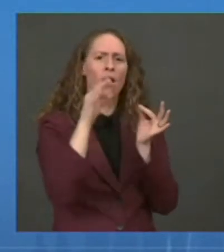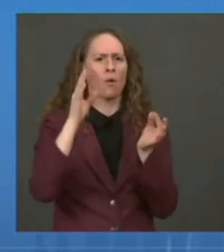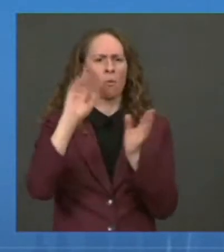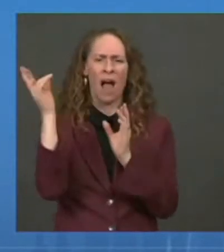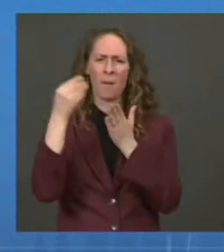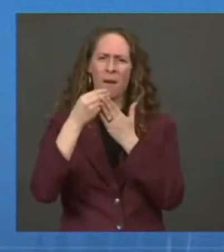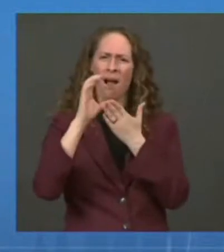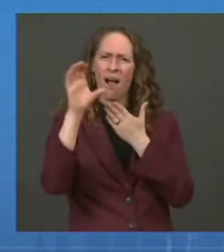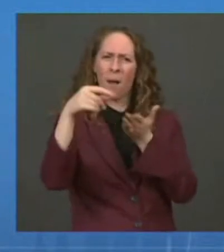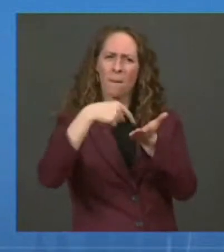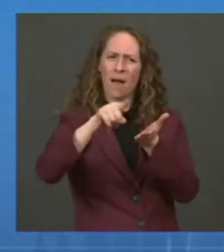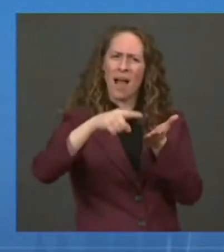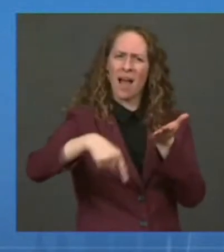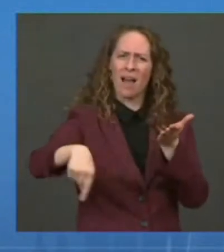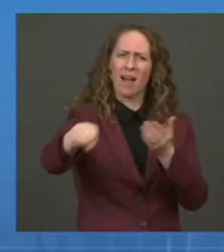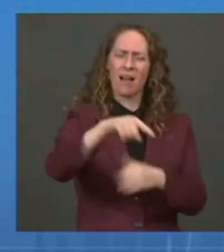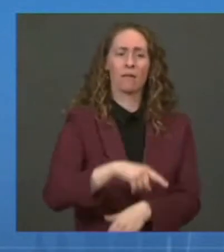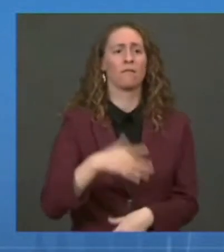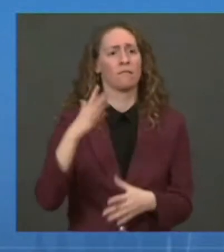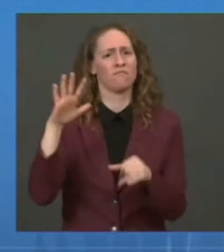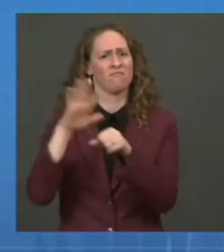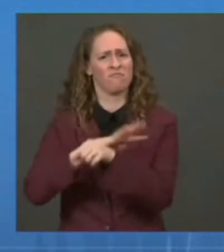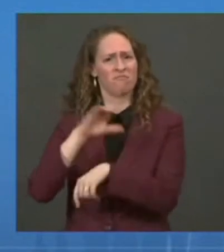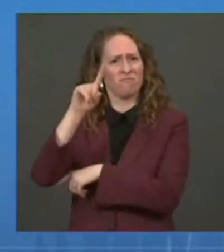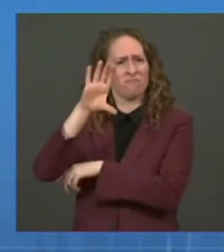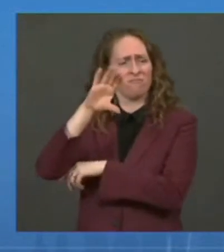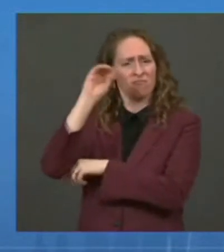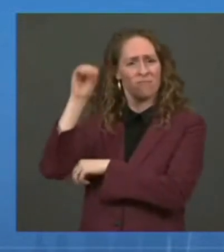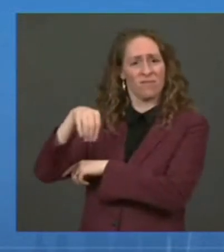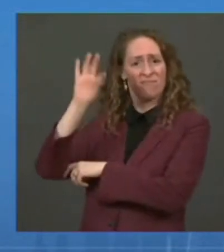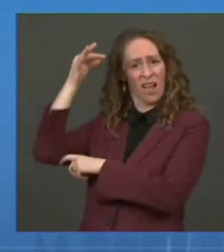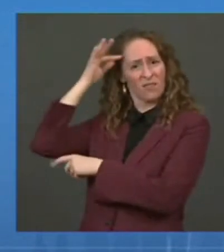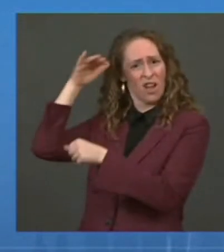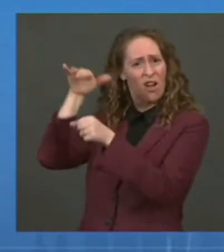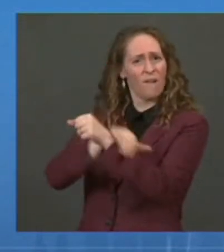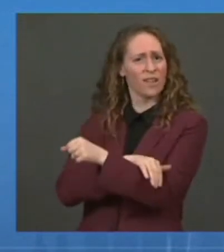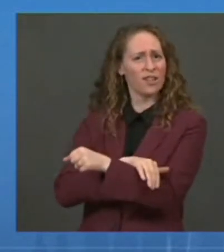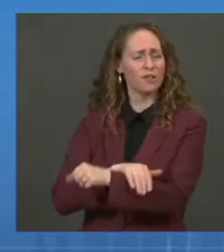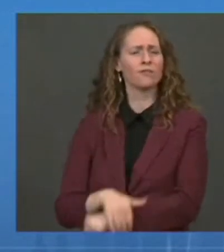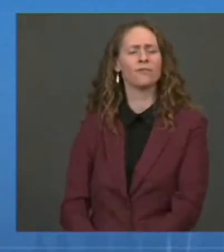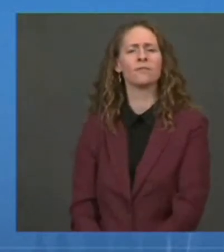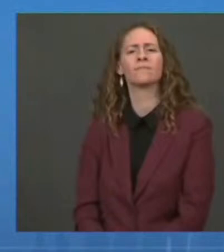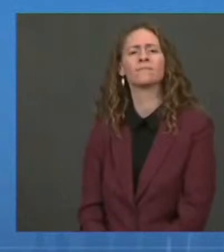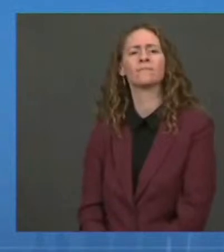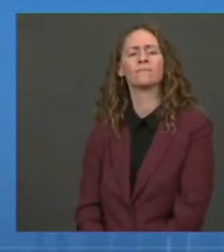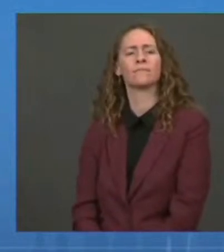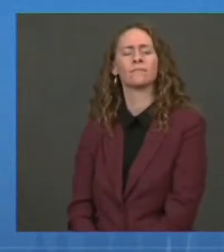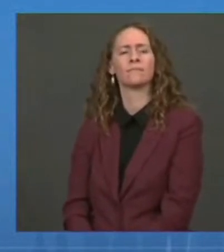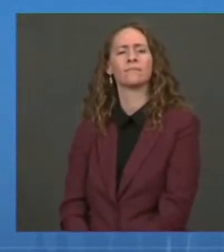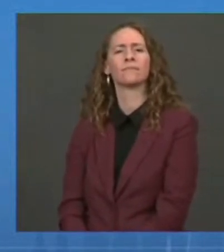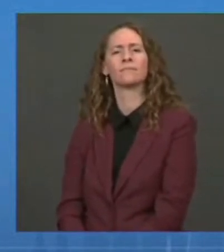THIS IS A MOVE THAT WILL BE BACKED BY 1 # HUNDRED% FEDERAL